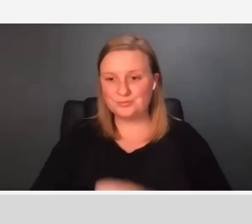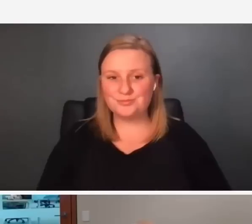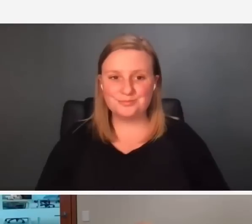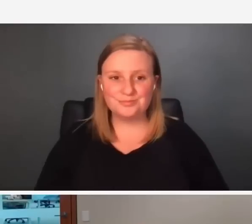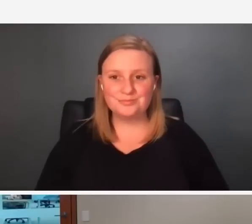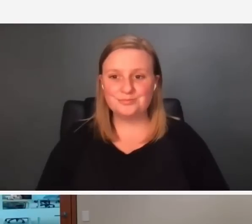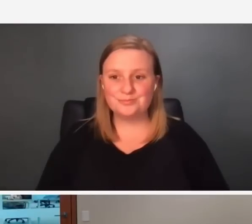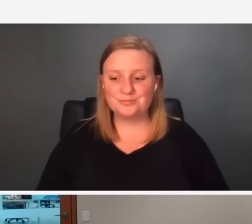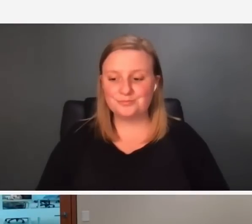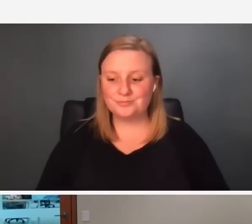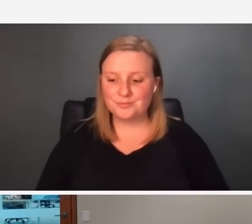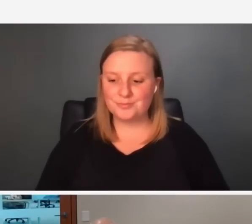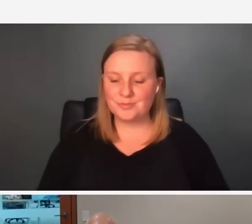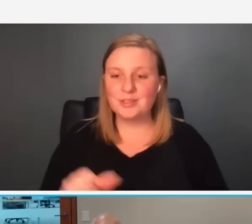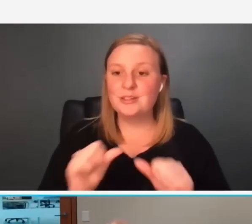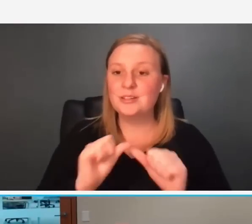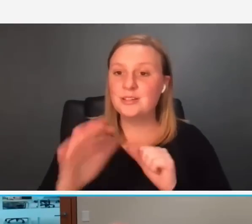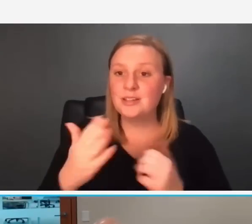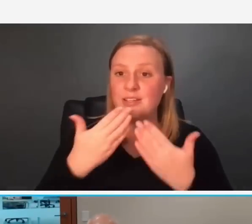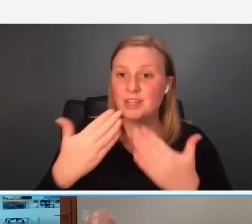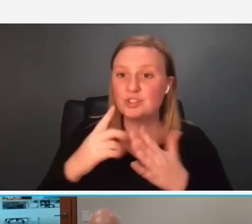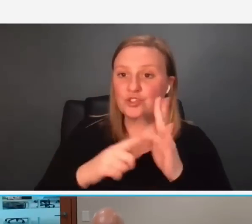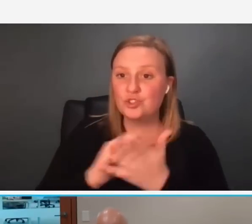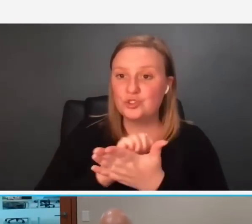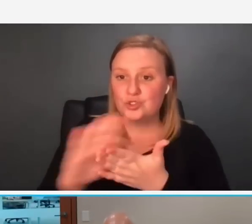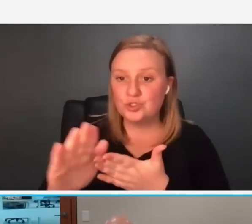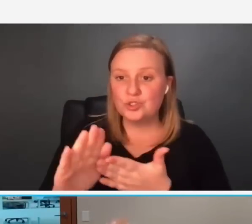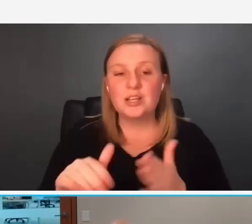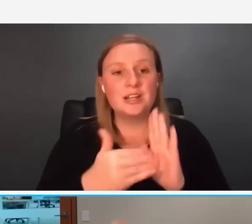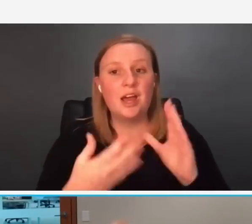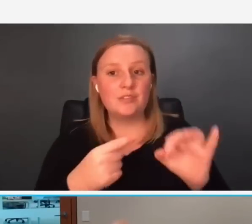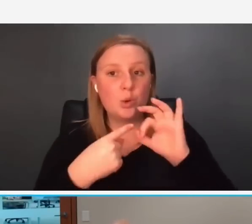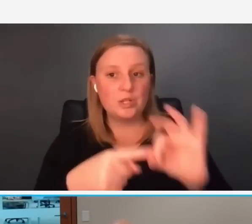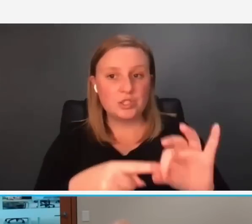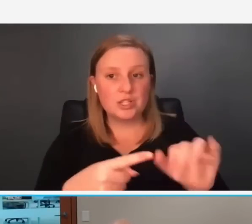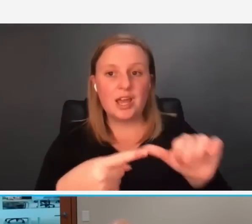Excellent. Thank you so much Josh. All right. So now we've got a question and answer session and